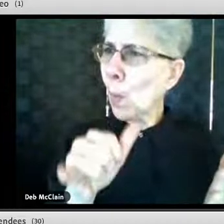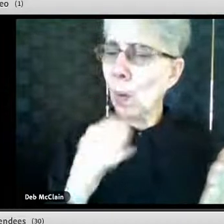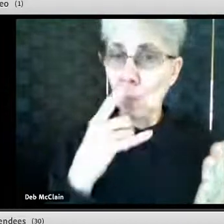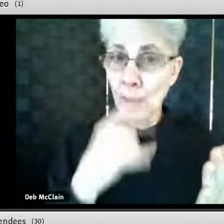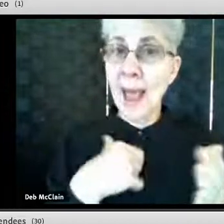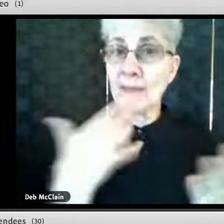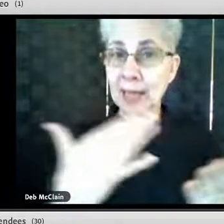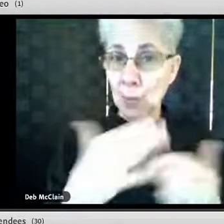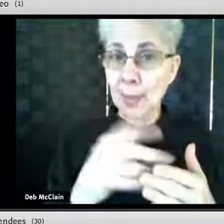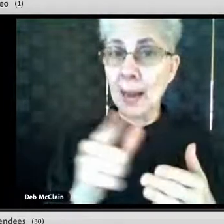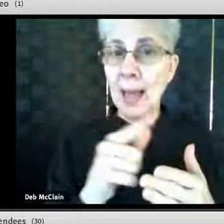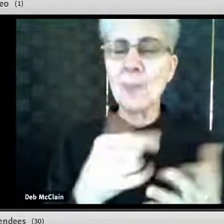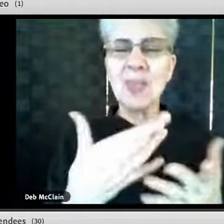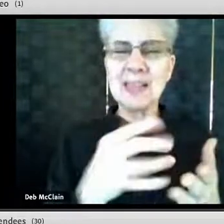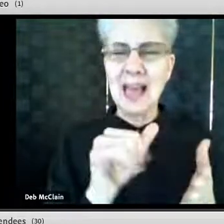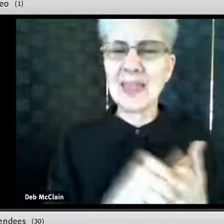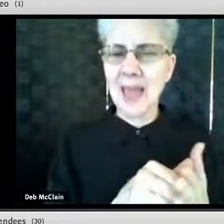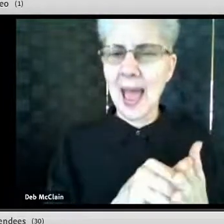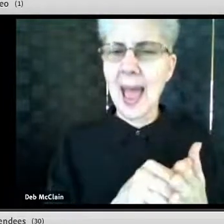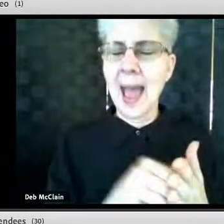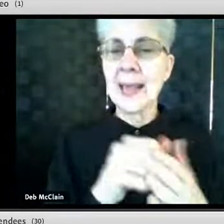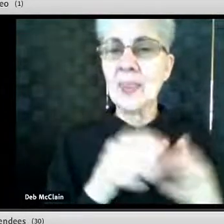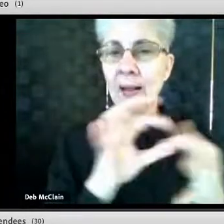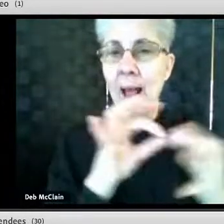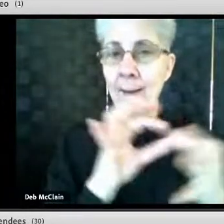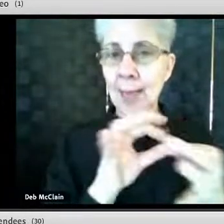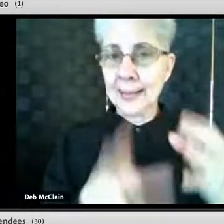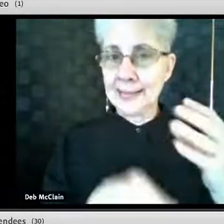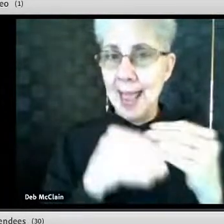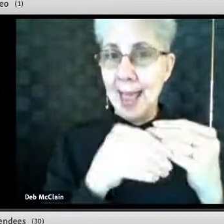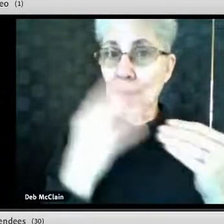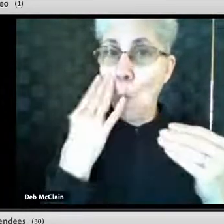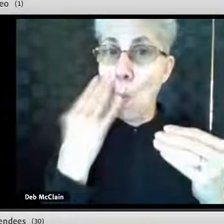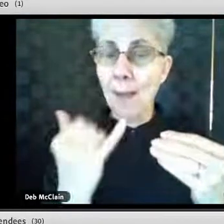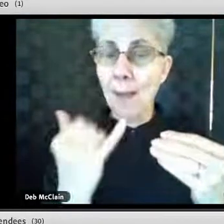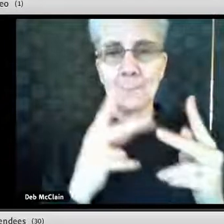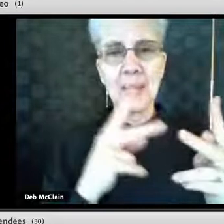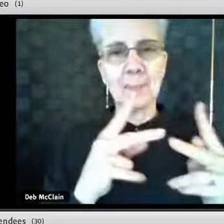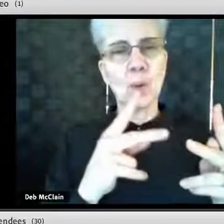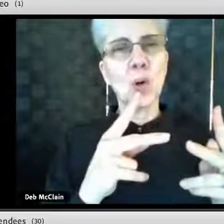We have it available at the library and things like that into those comments. The reason being people,